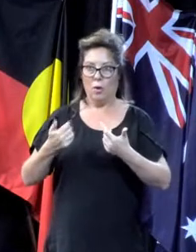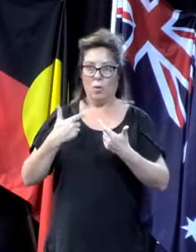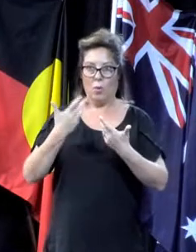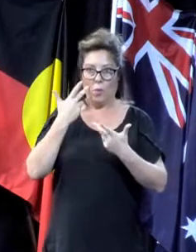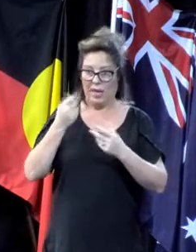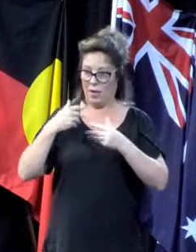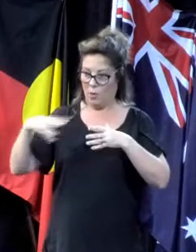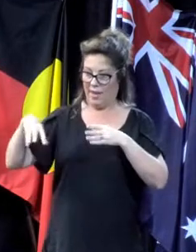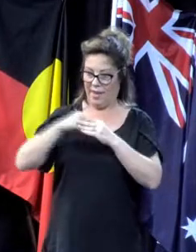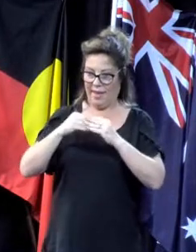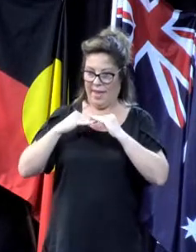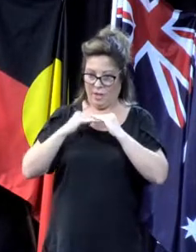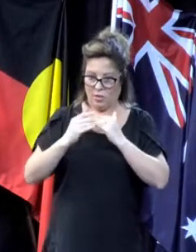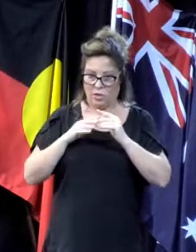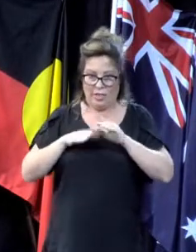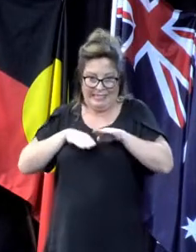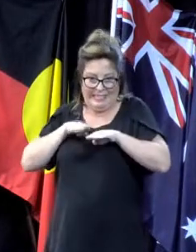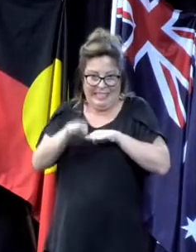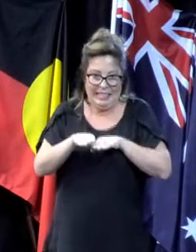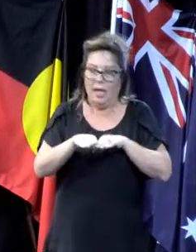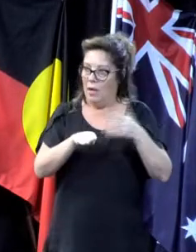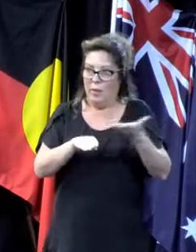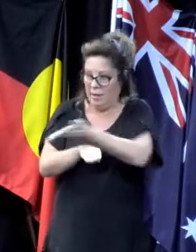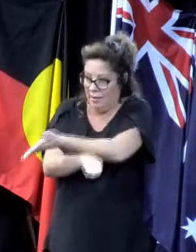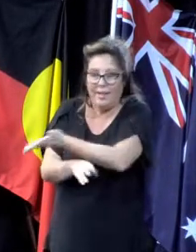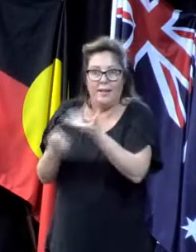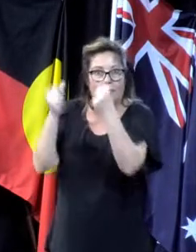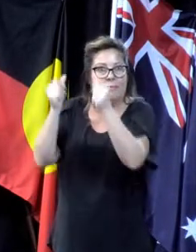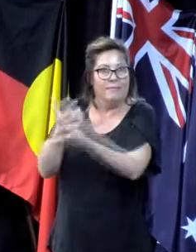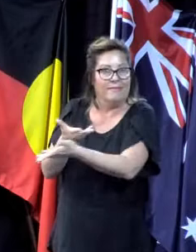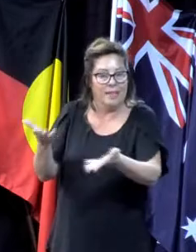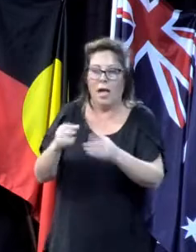of inclusion, the success of each and every student helps